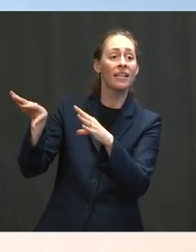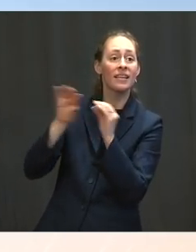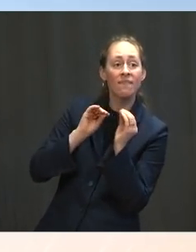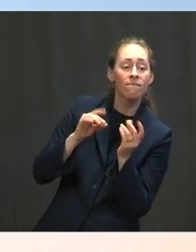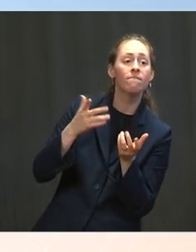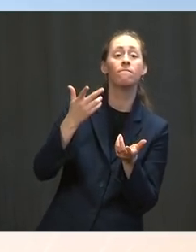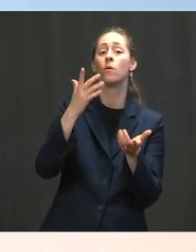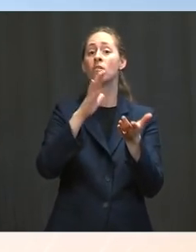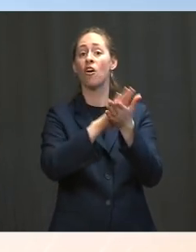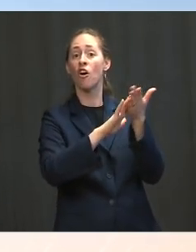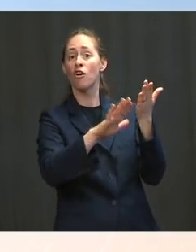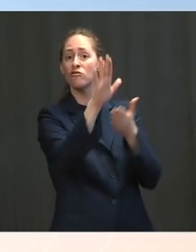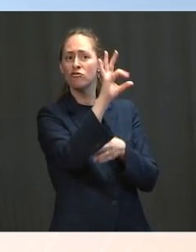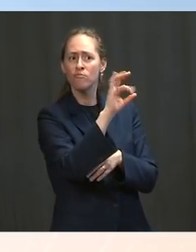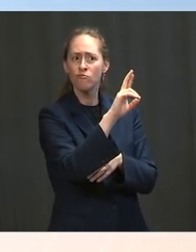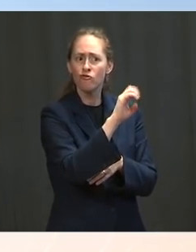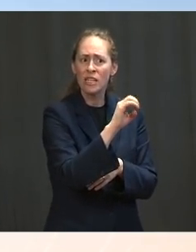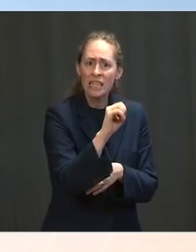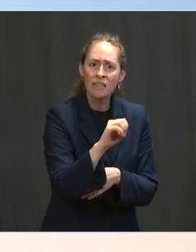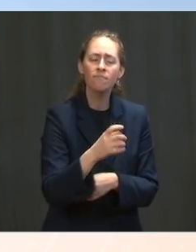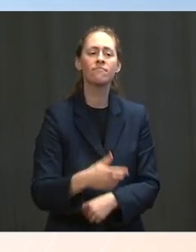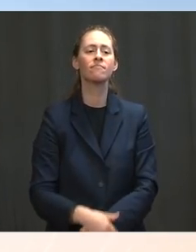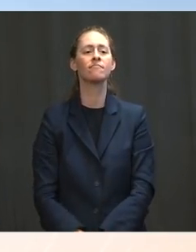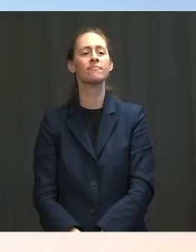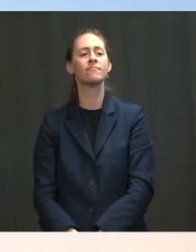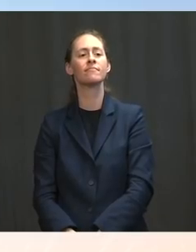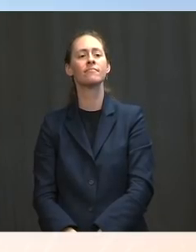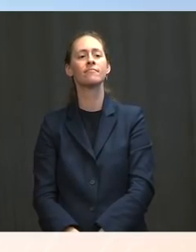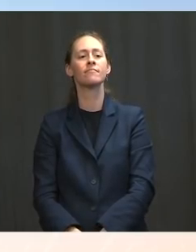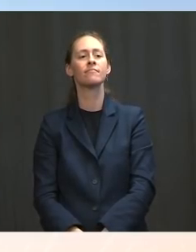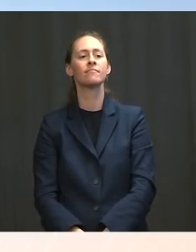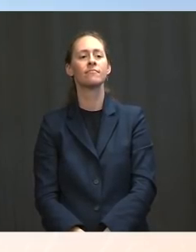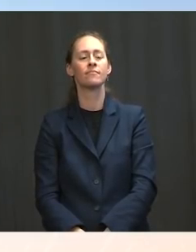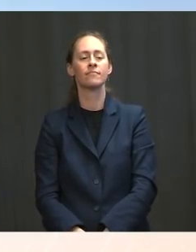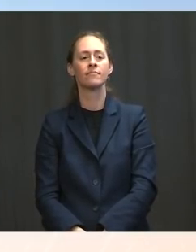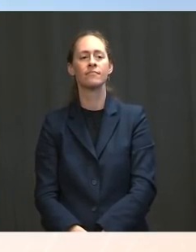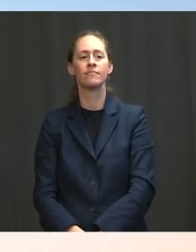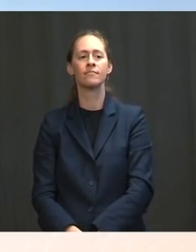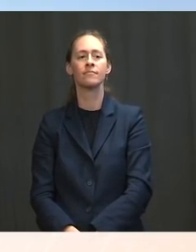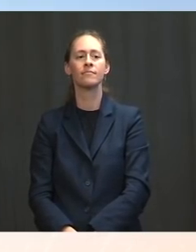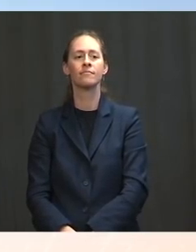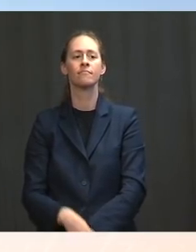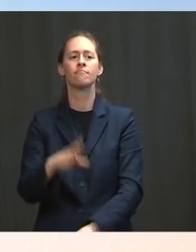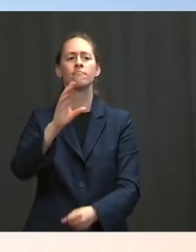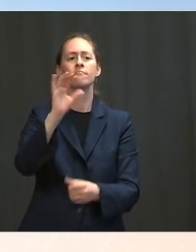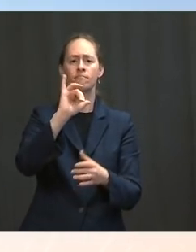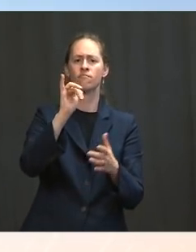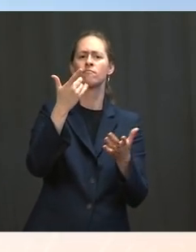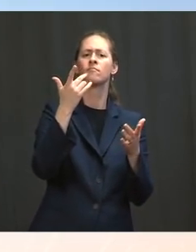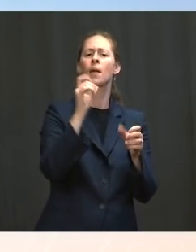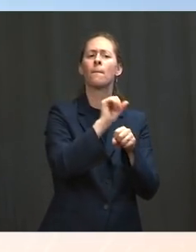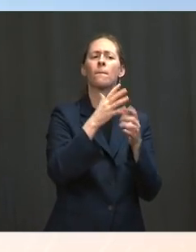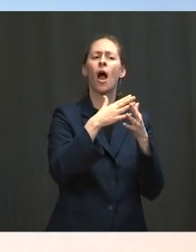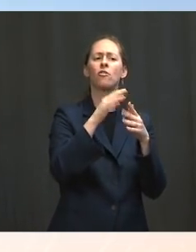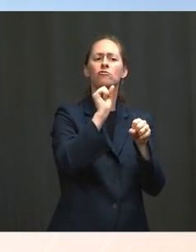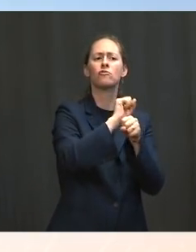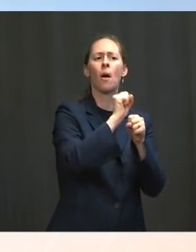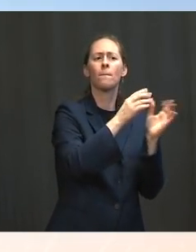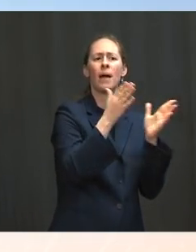It also includes prioritizing and pushing for components of the American Jobs Plan that did not make it into the infrastructure --